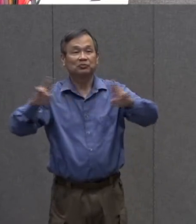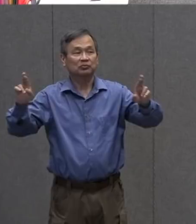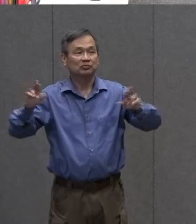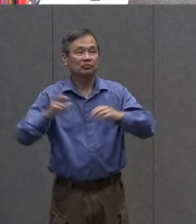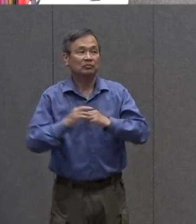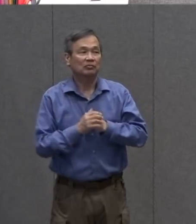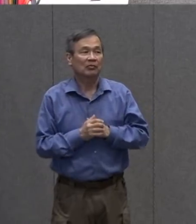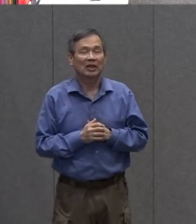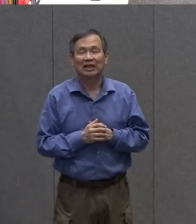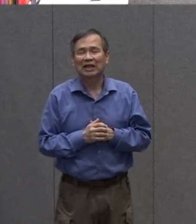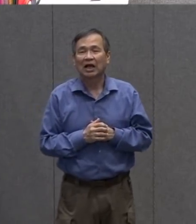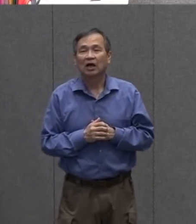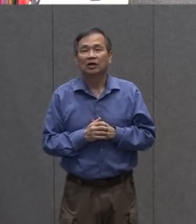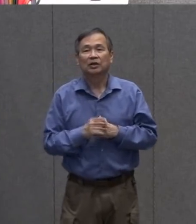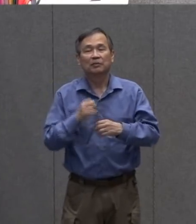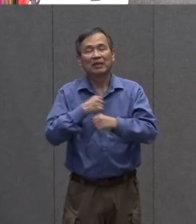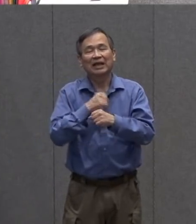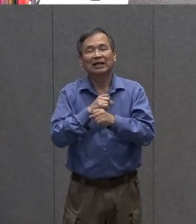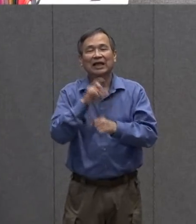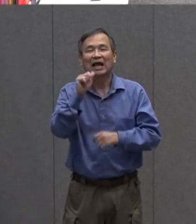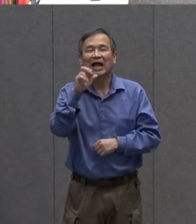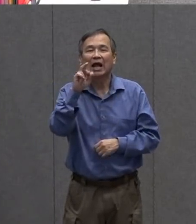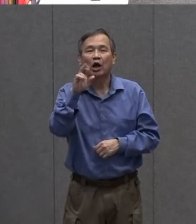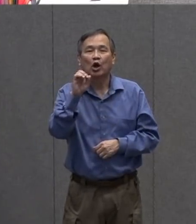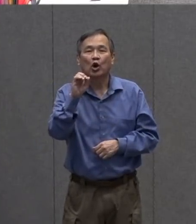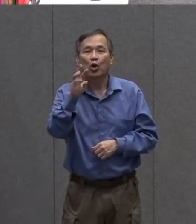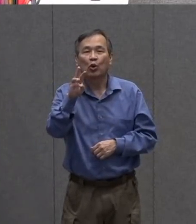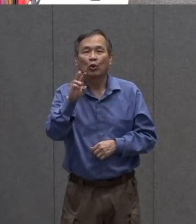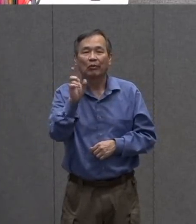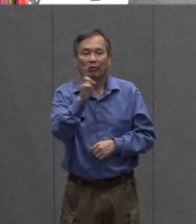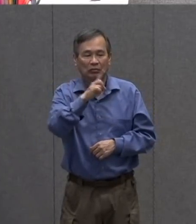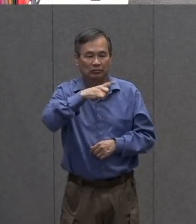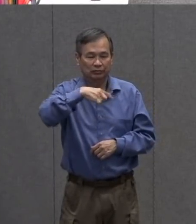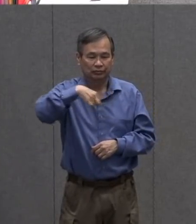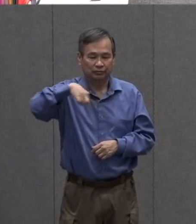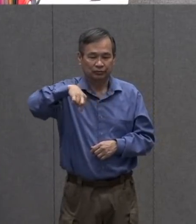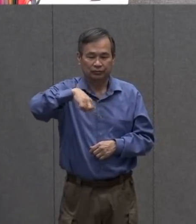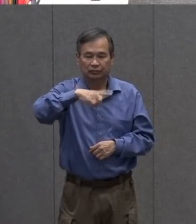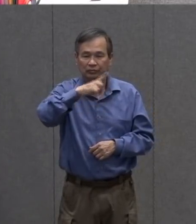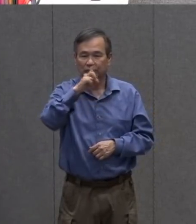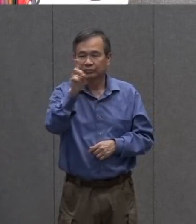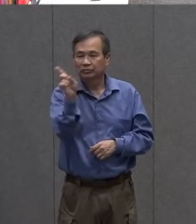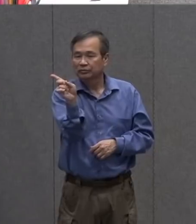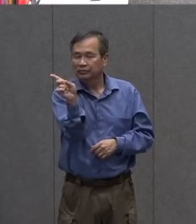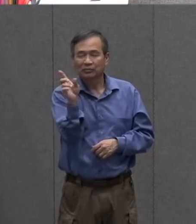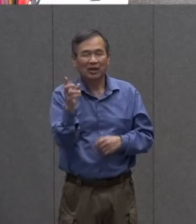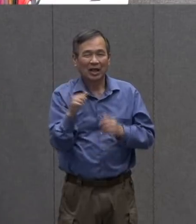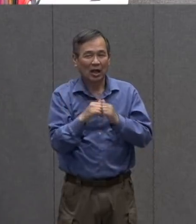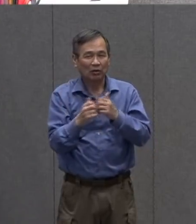The last thing you need to do is to make your arrow. So, what you're going to need is scissors.